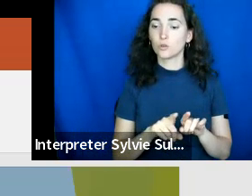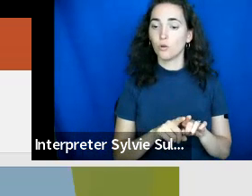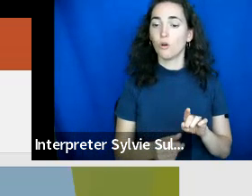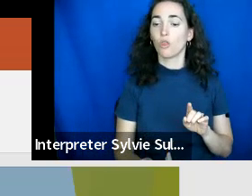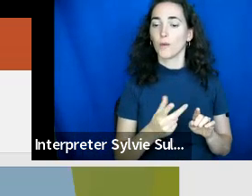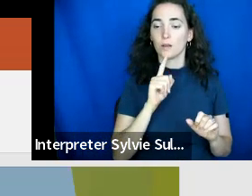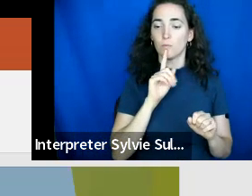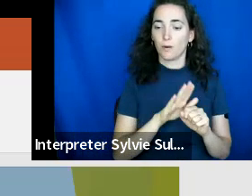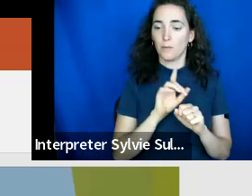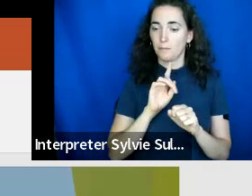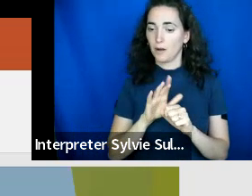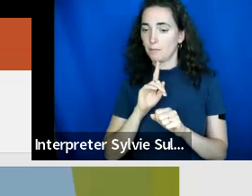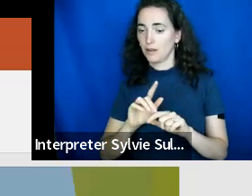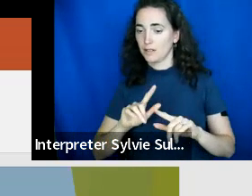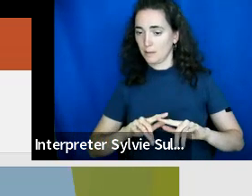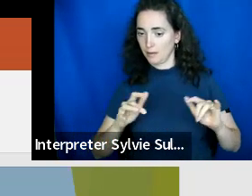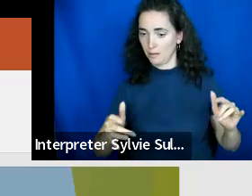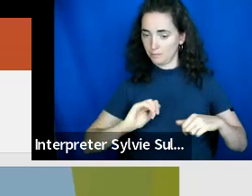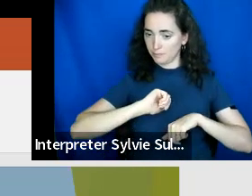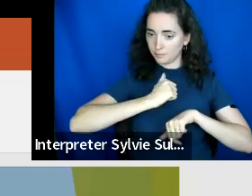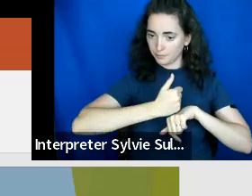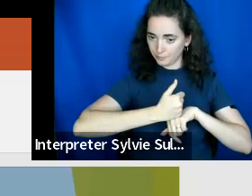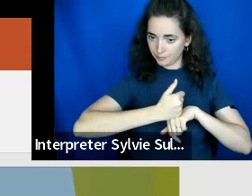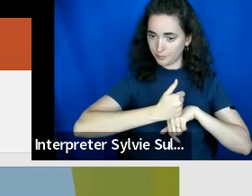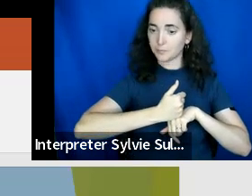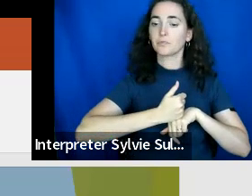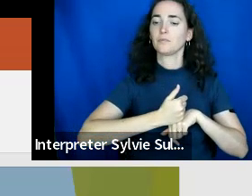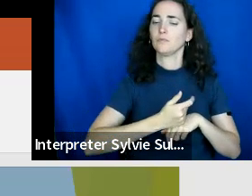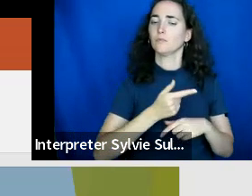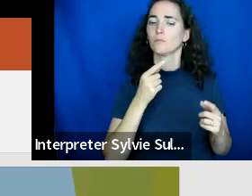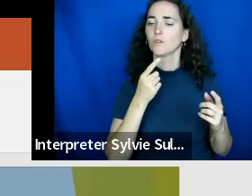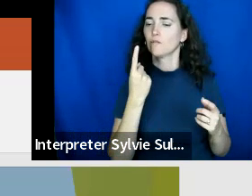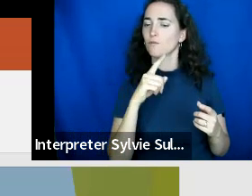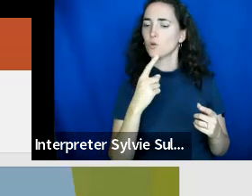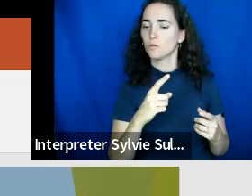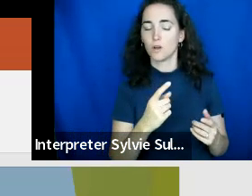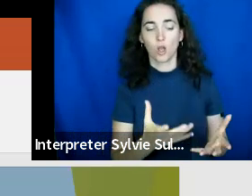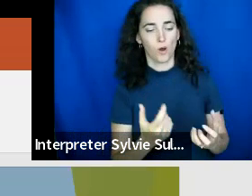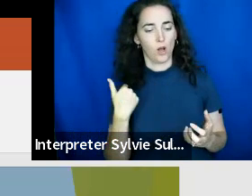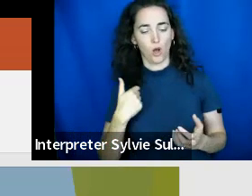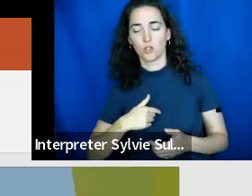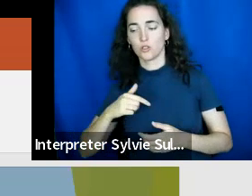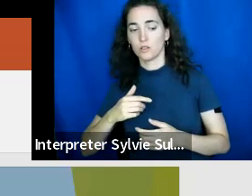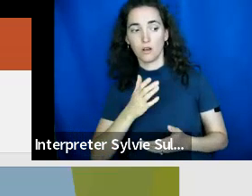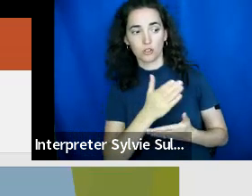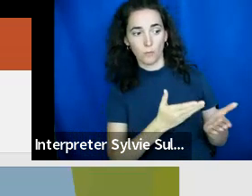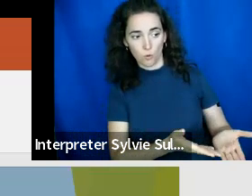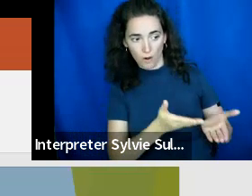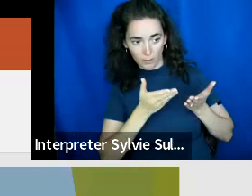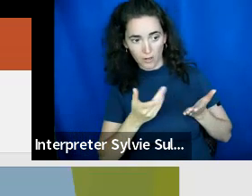Concurrent resolutions in place that ask us to do some studying and reporting of recommendations.